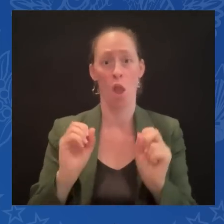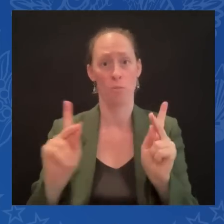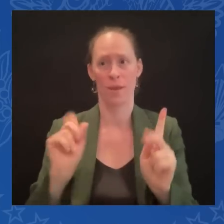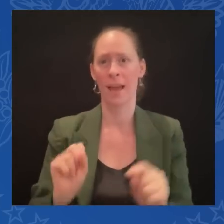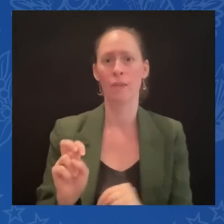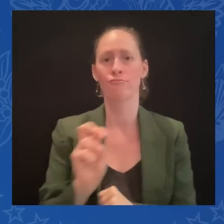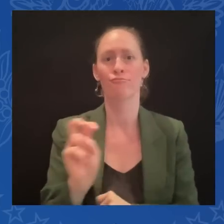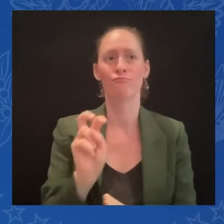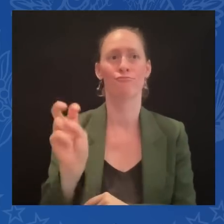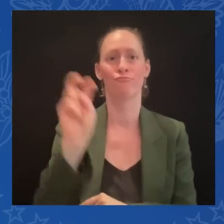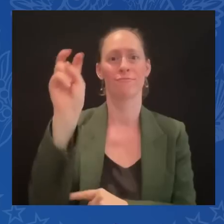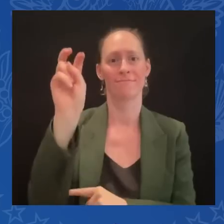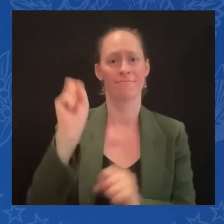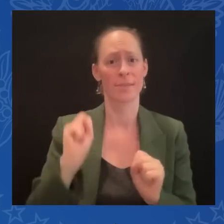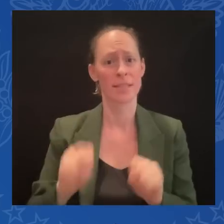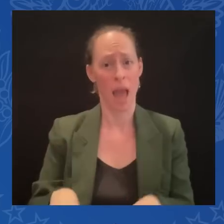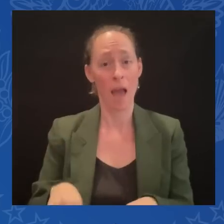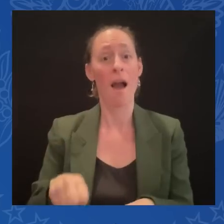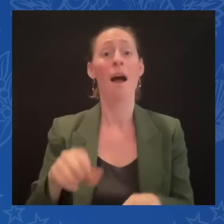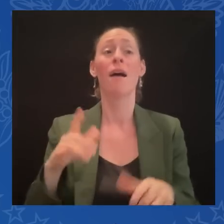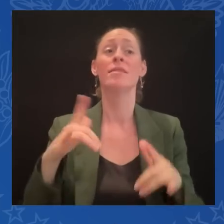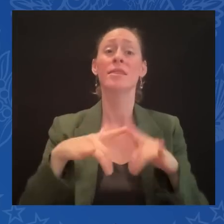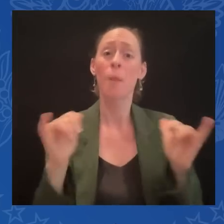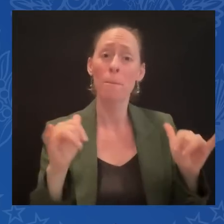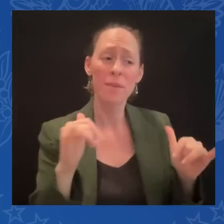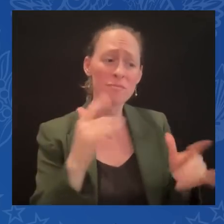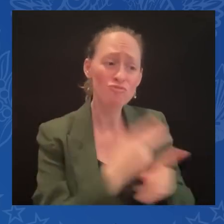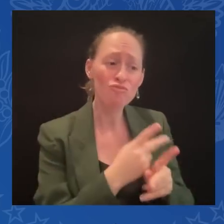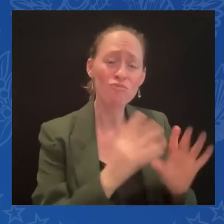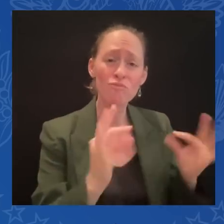a president who cares and works about good paying jobs